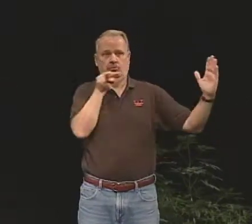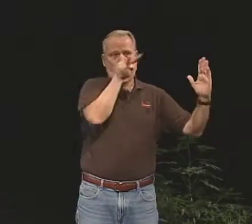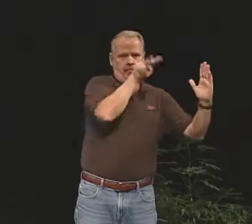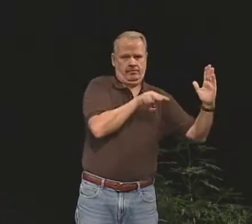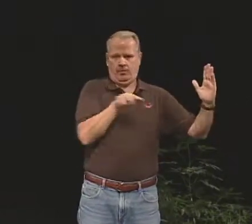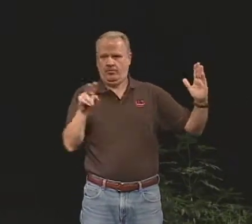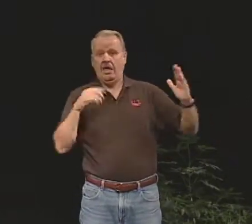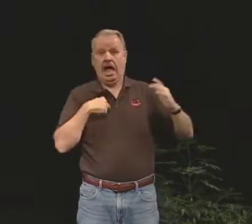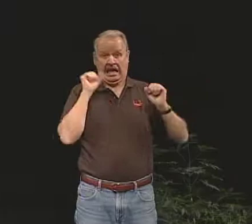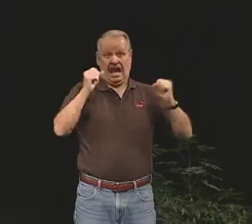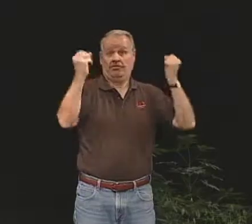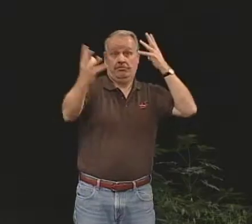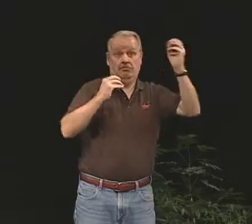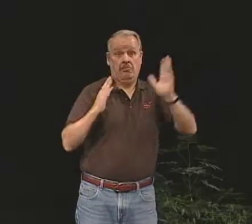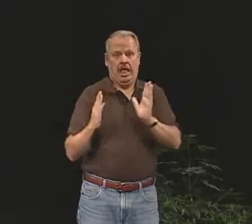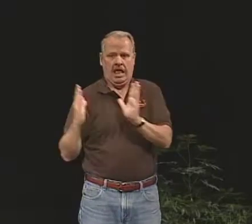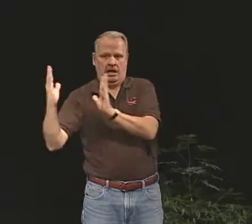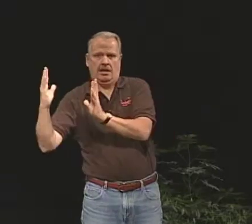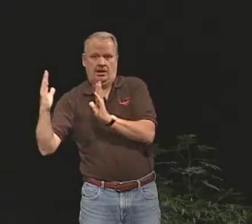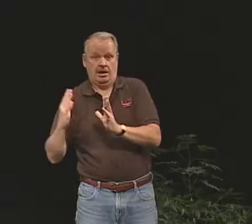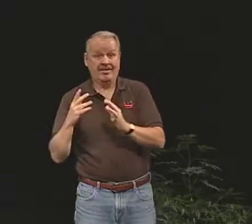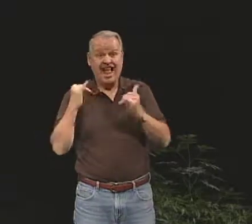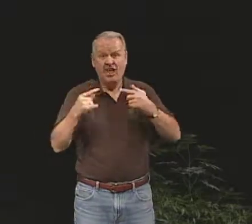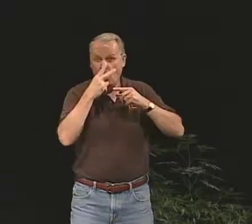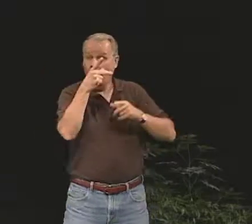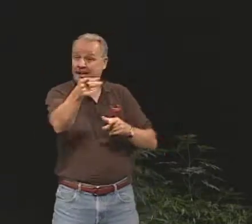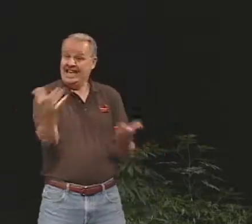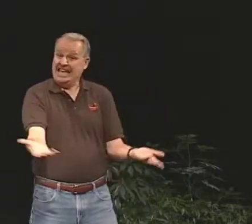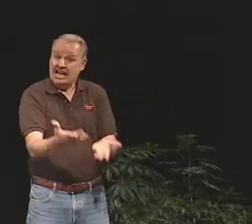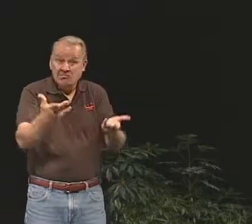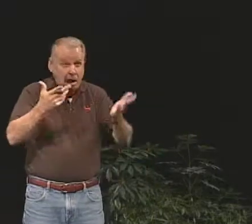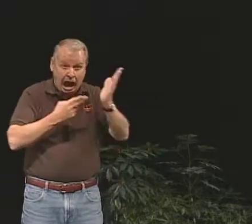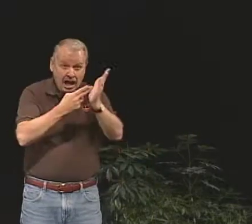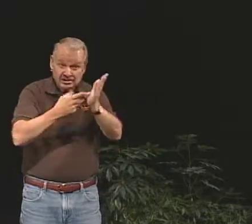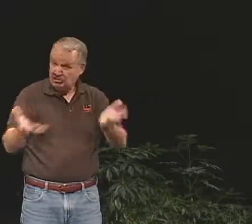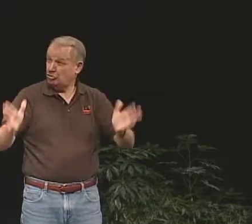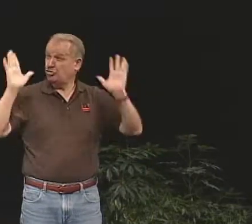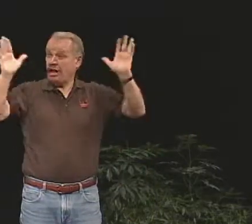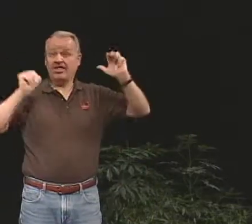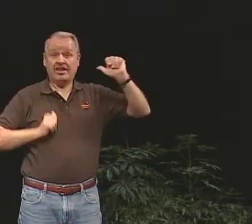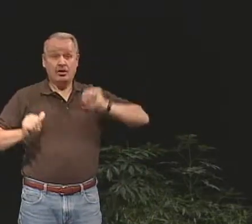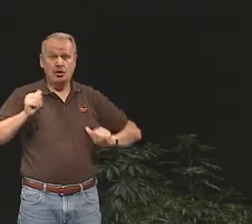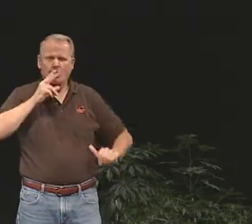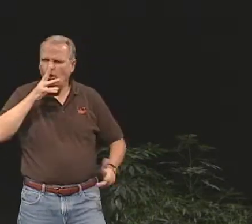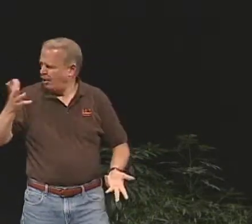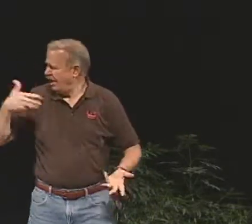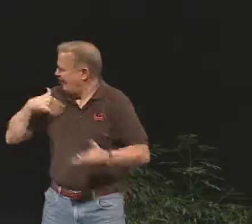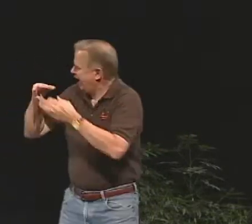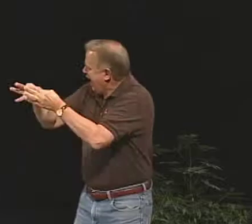this technology where it can all be on one central location, this huge TV monitor.